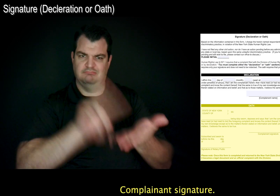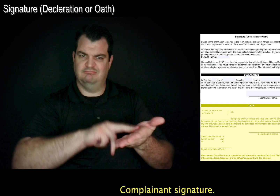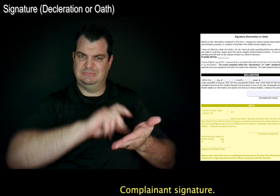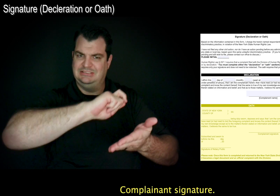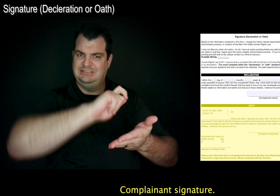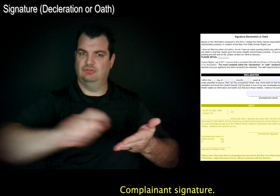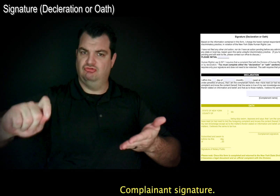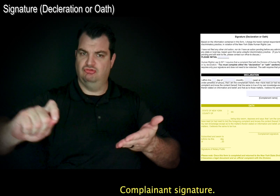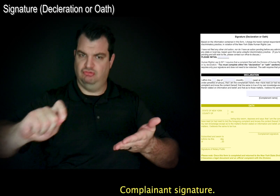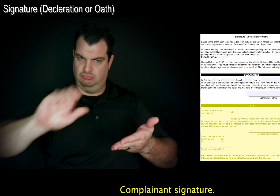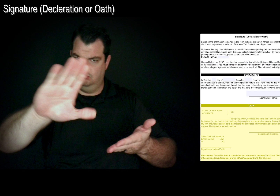Complainant signature.